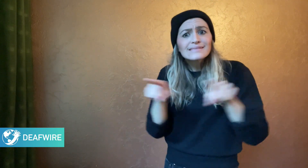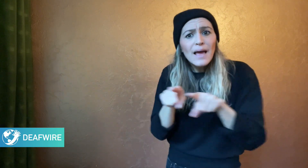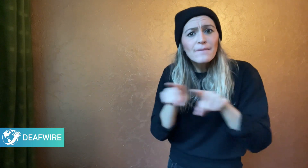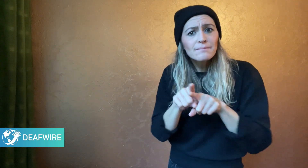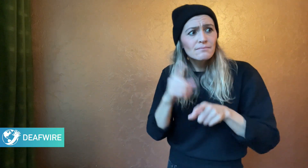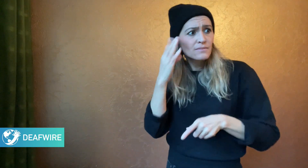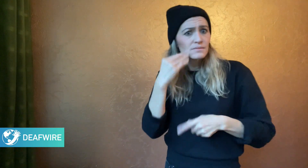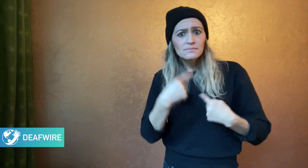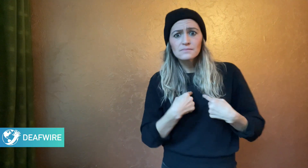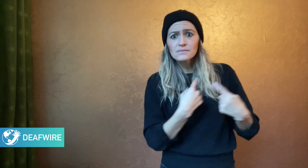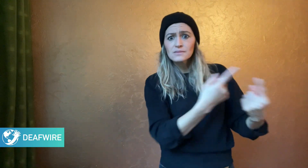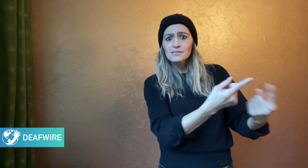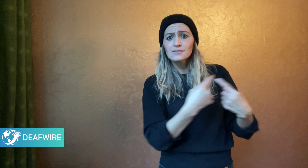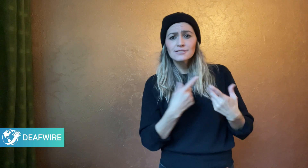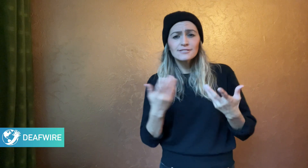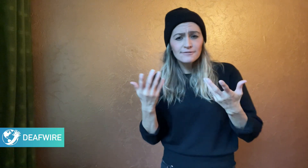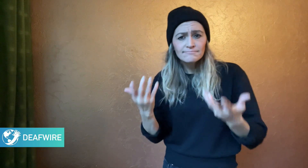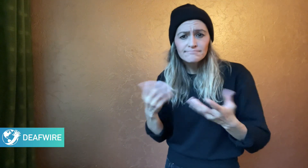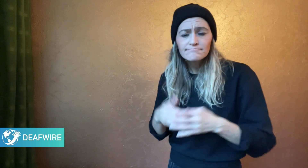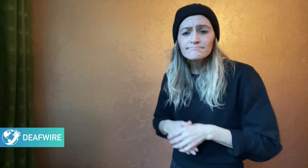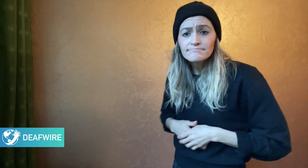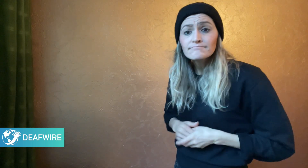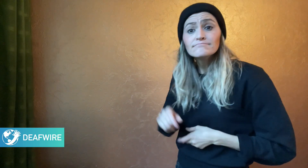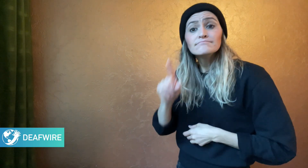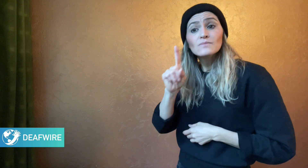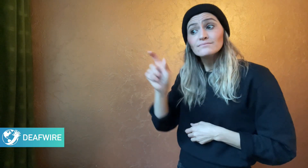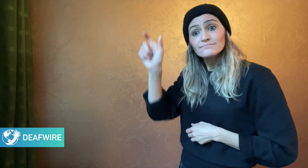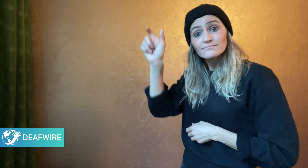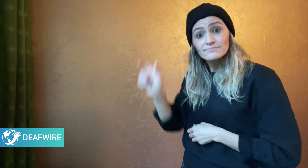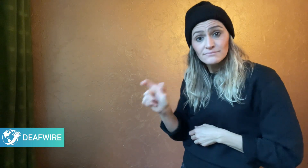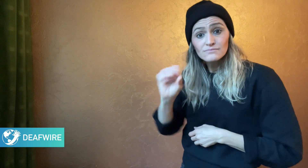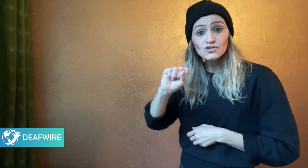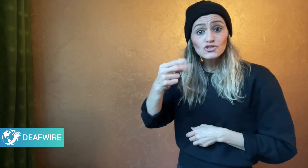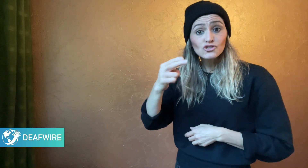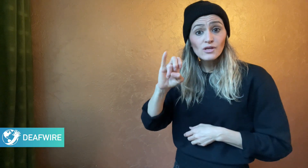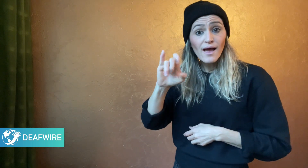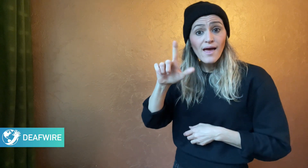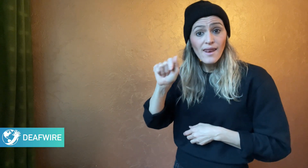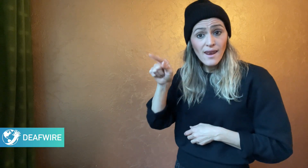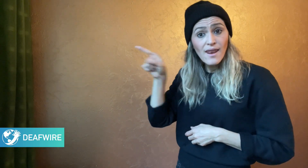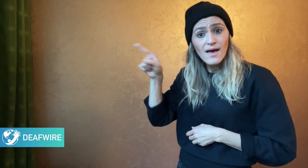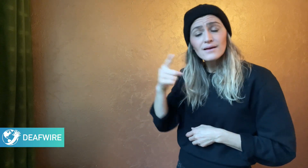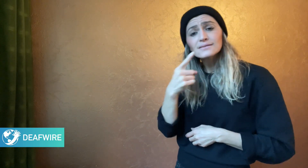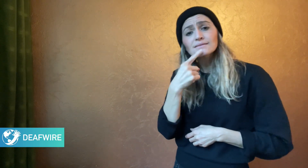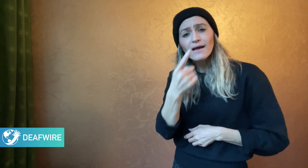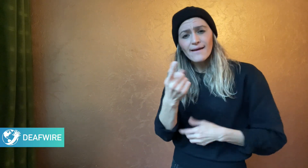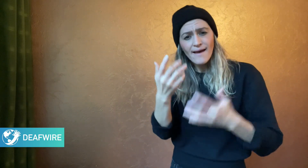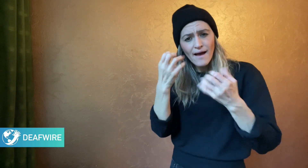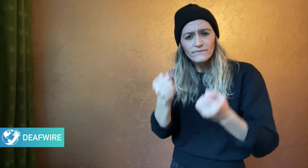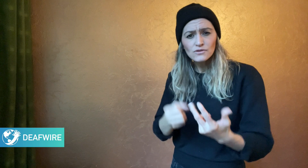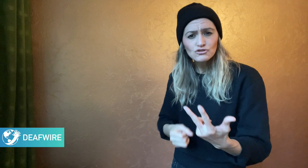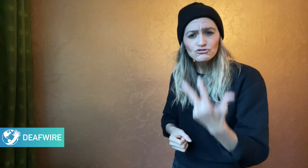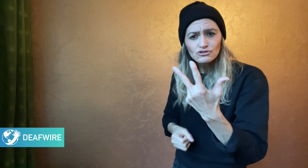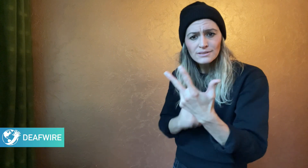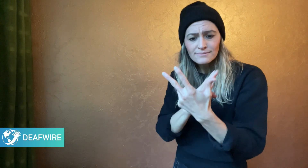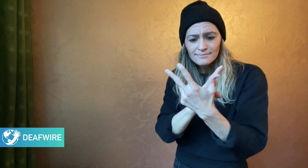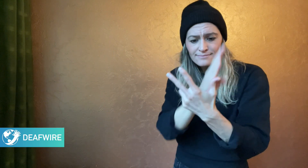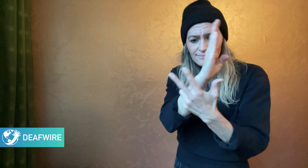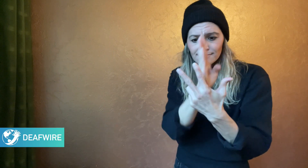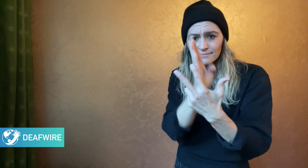What Sheila said about the three parts of being a CODA